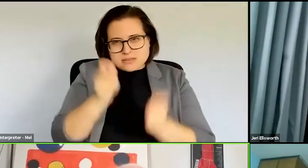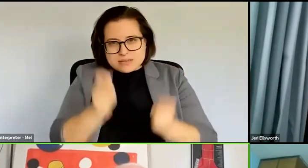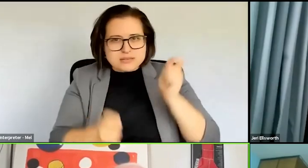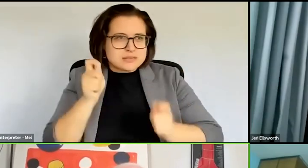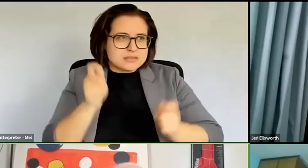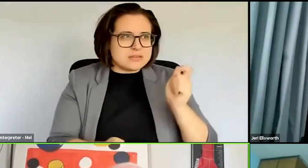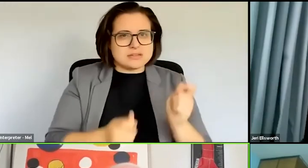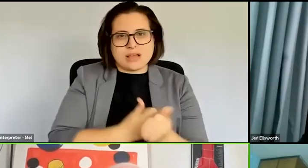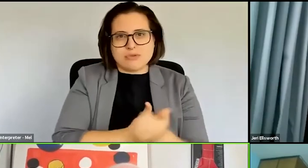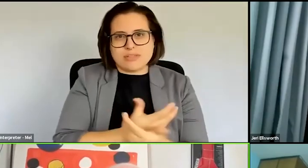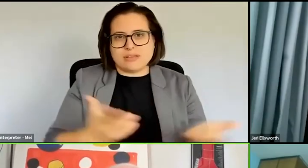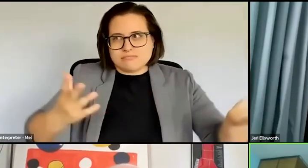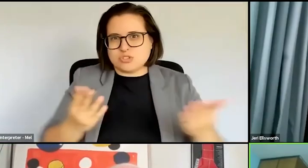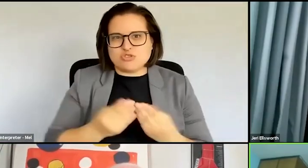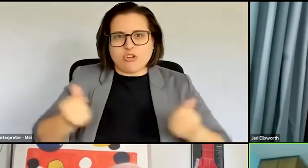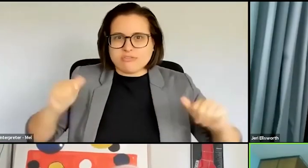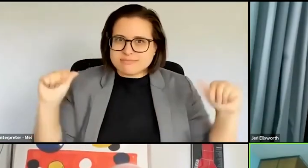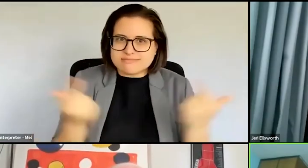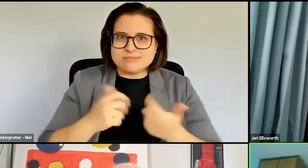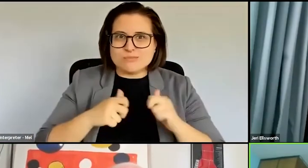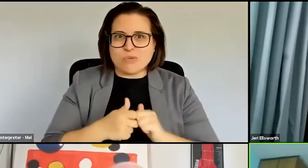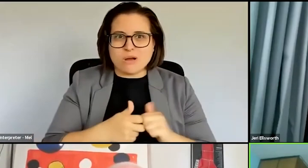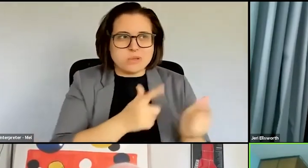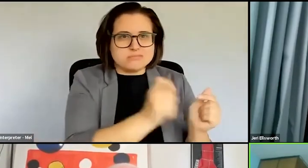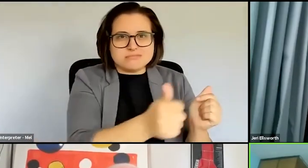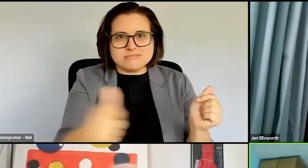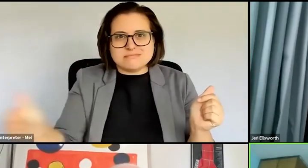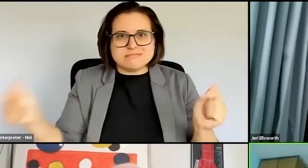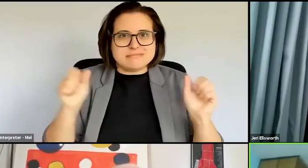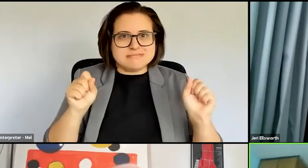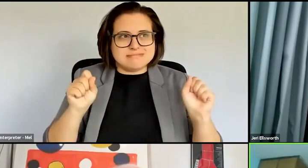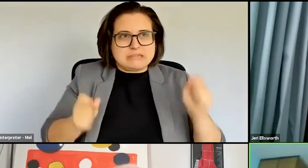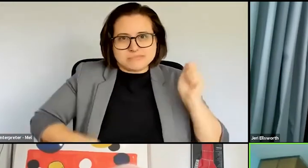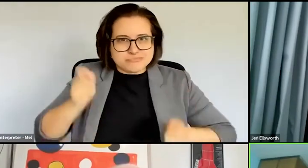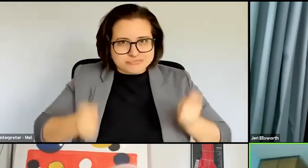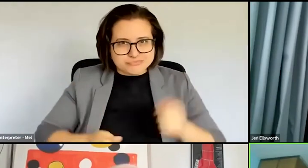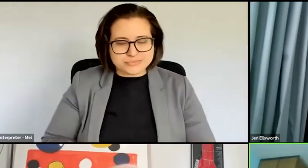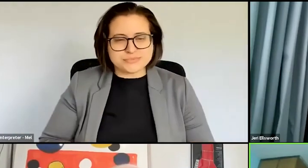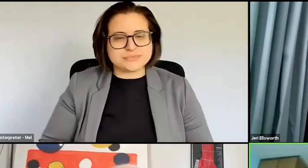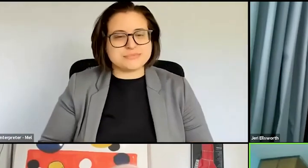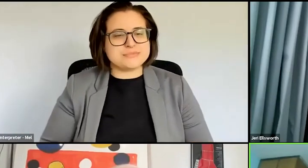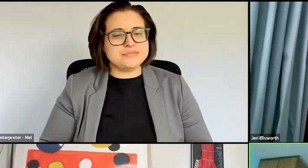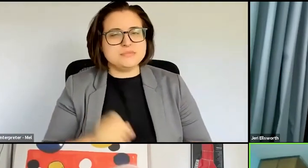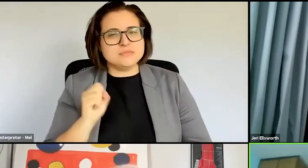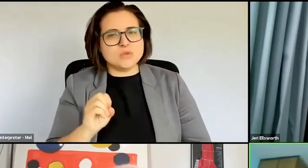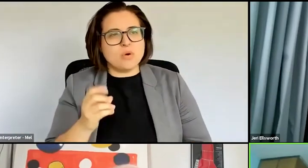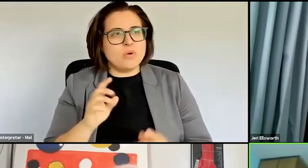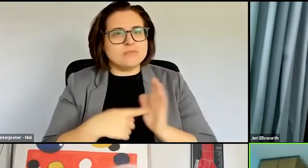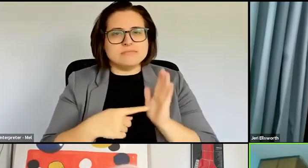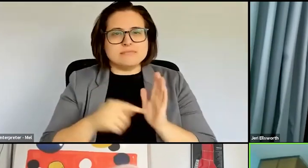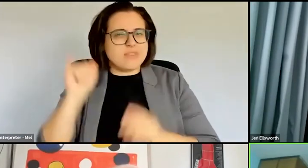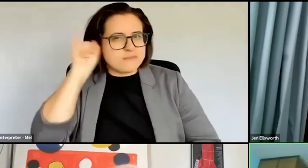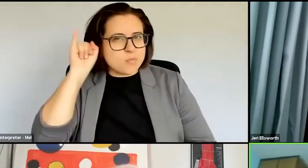So this iPhone, I actually imagined that what was special about it, it didn't have as